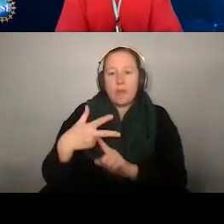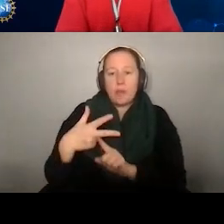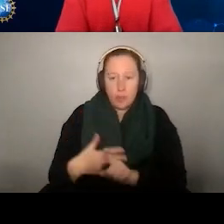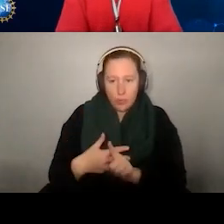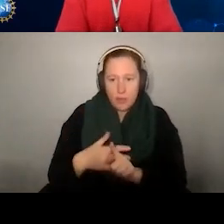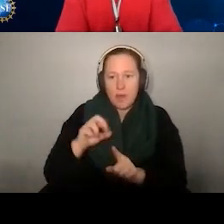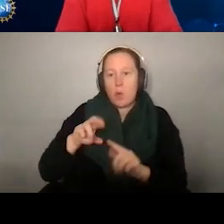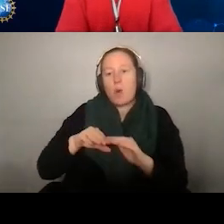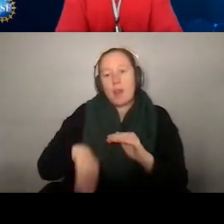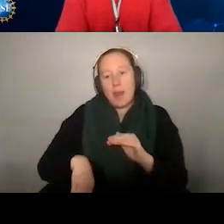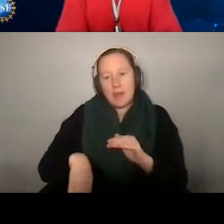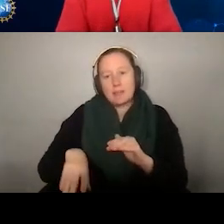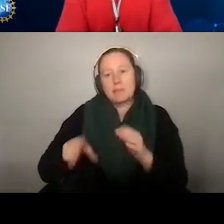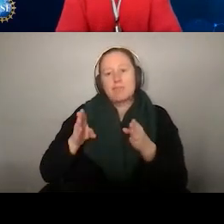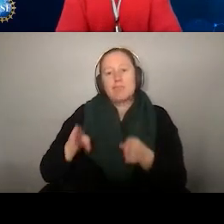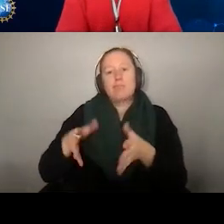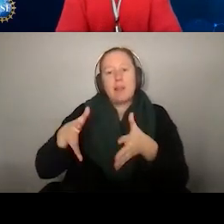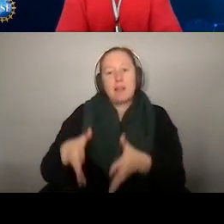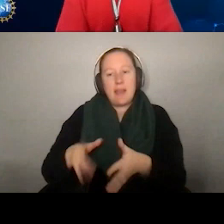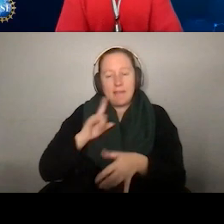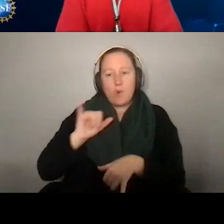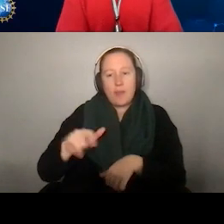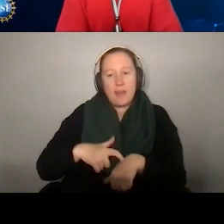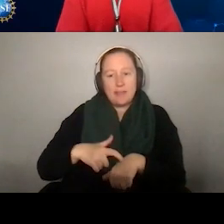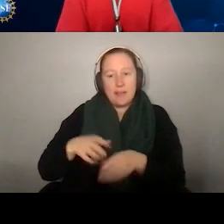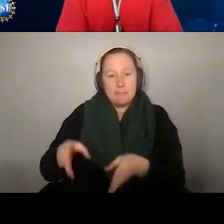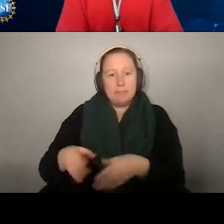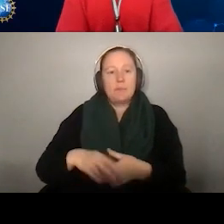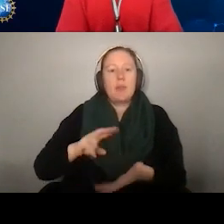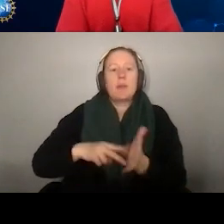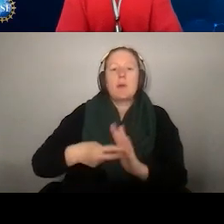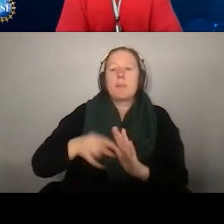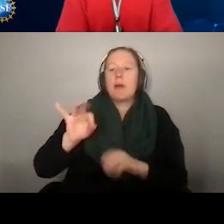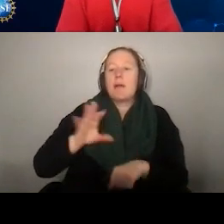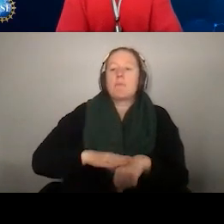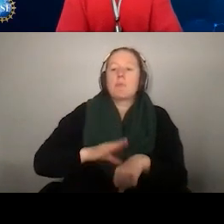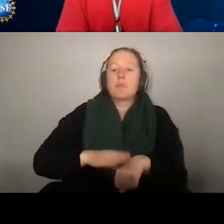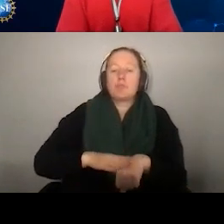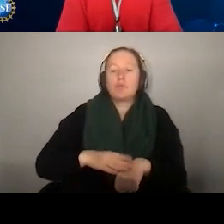less left for this period of performance. The purpose of the notification is to bring these awards to